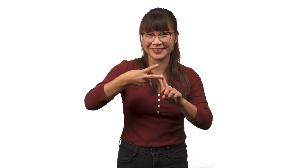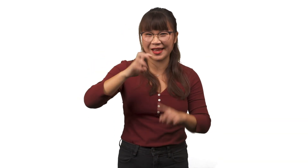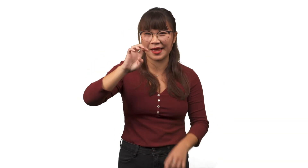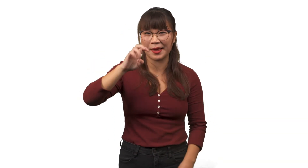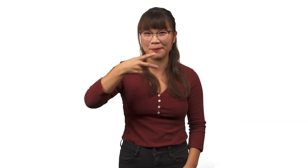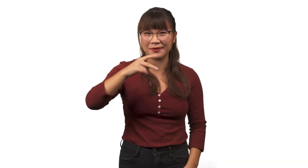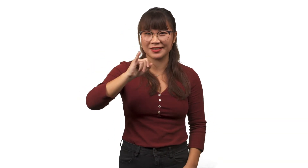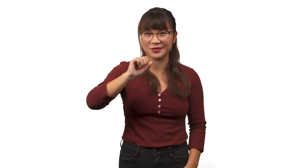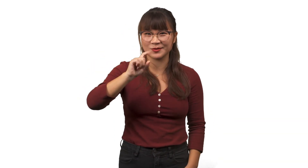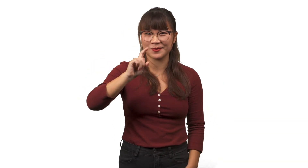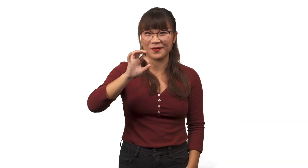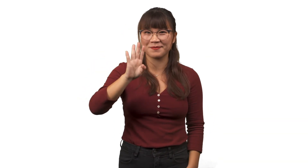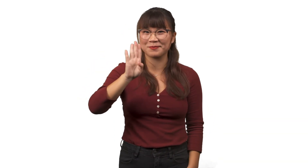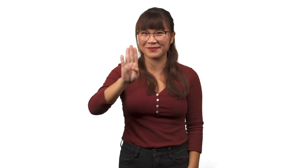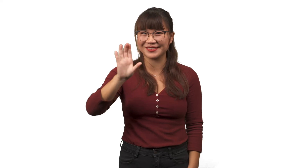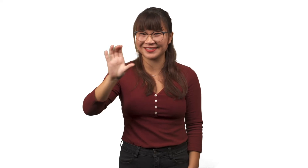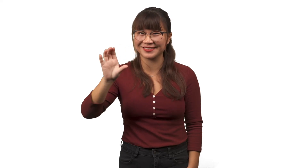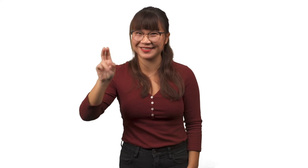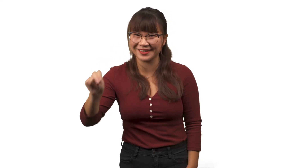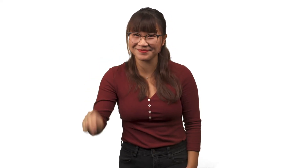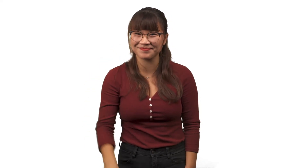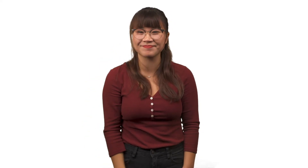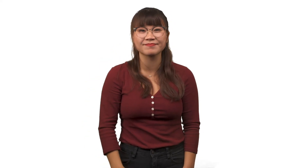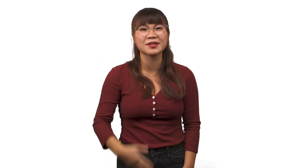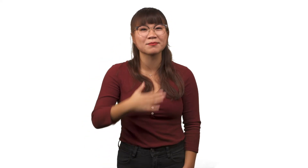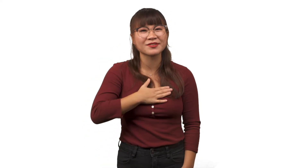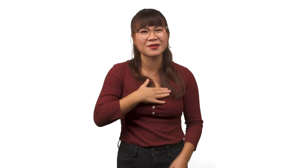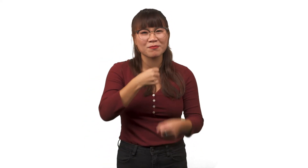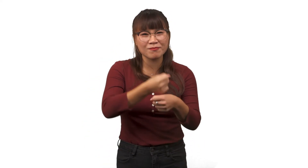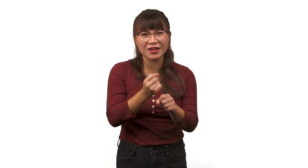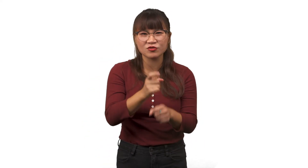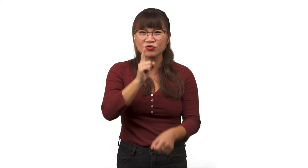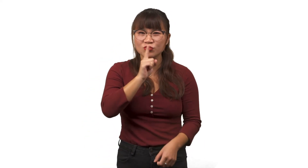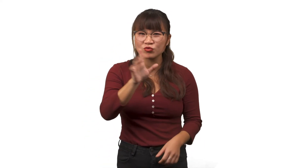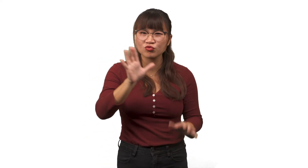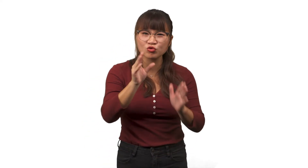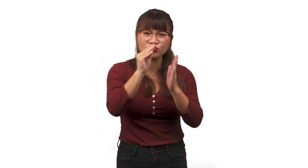That’s it for the second episode of Brick City News, BCN.